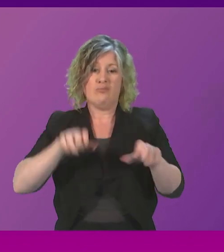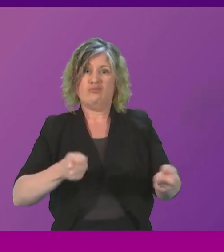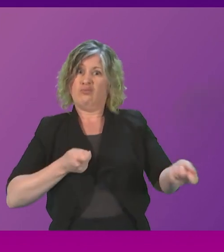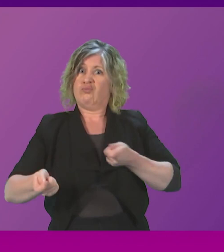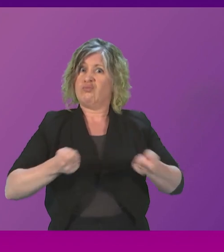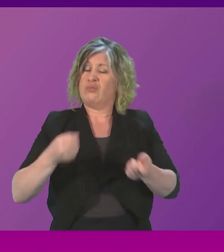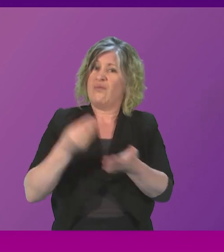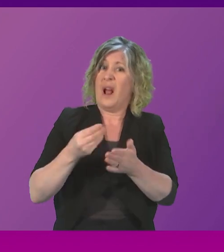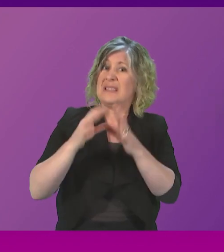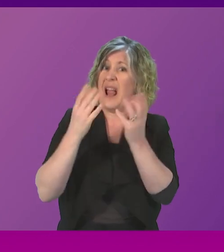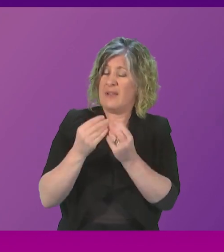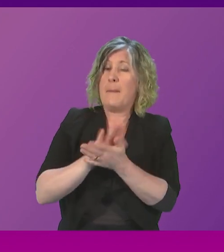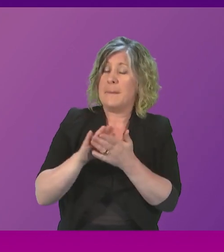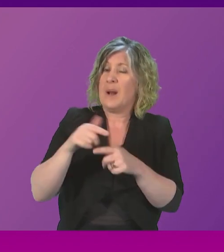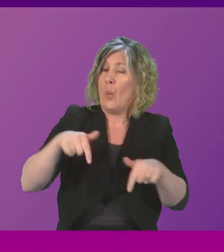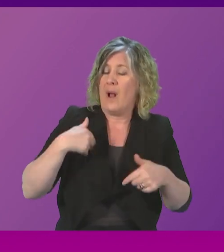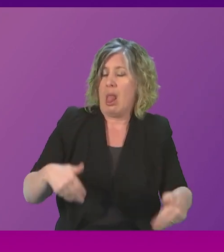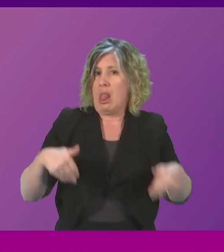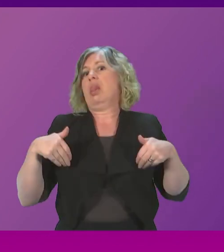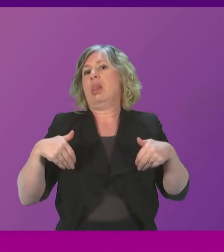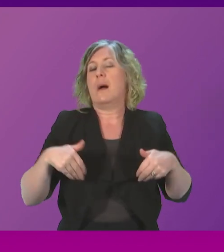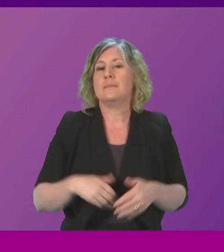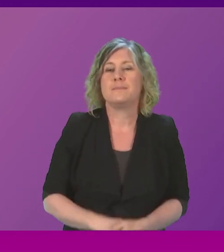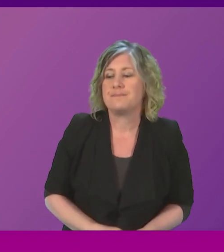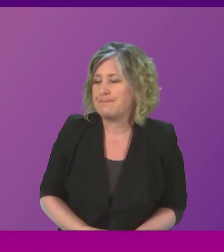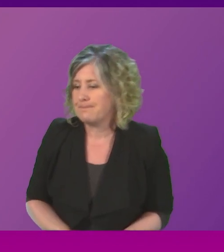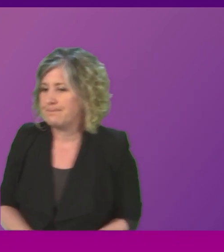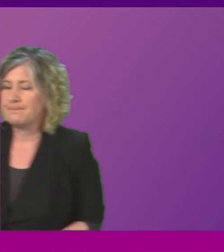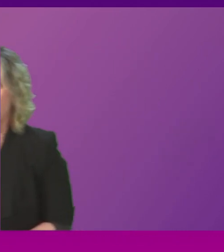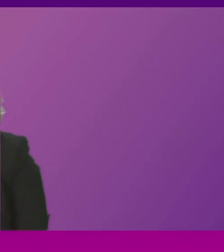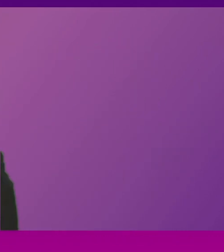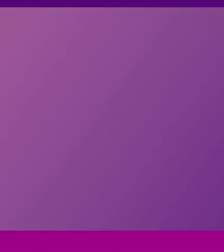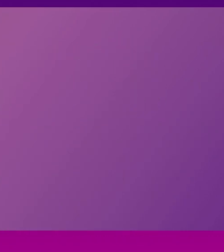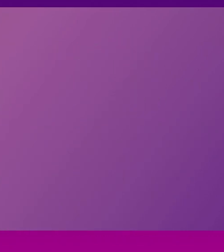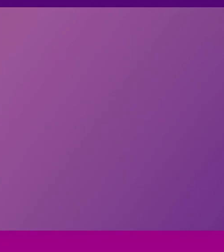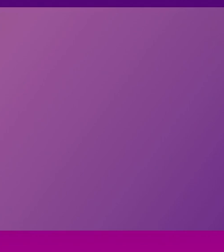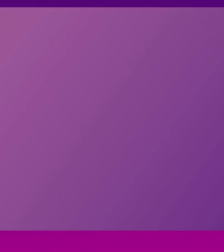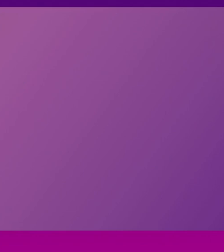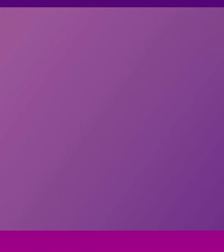continue to hold this country back.